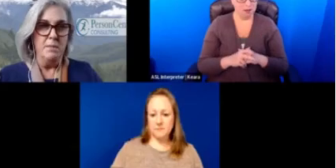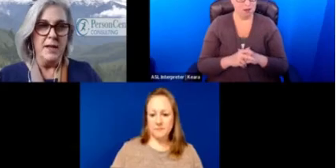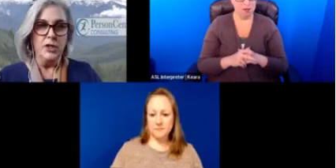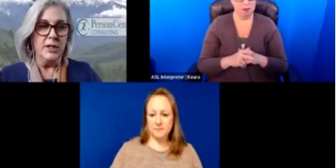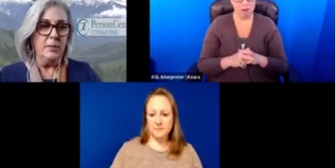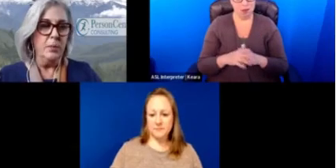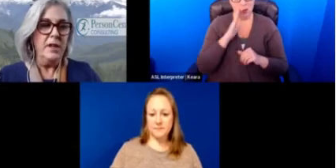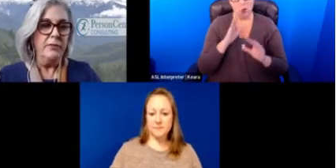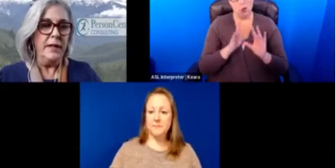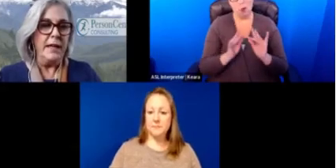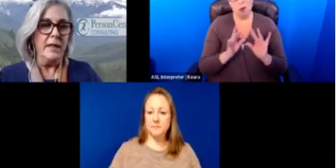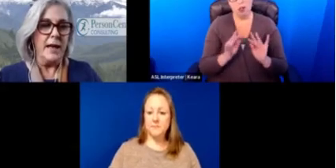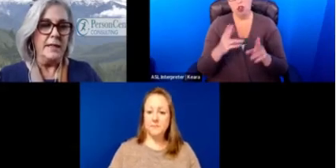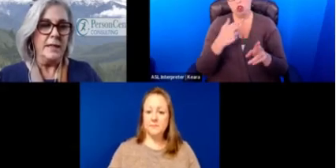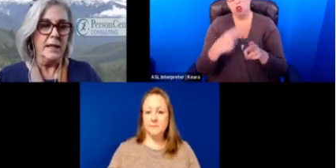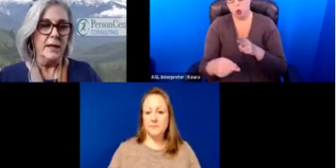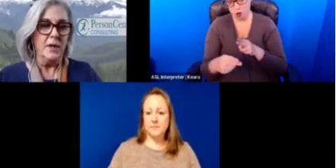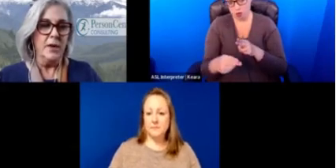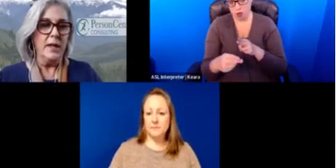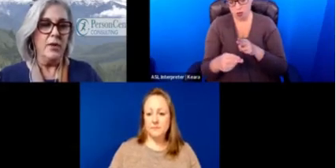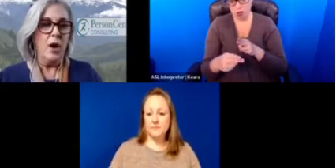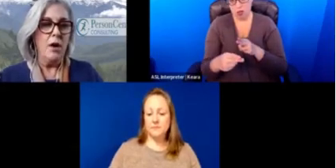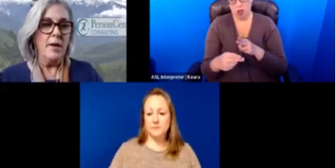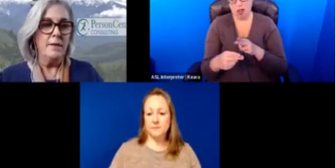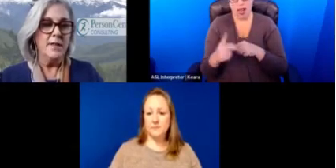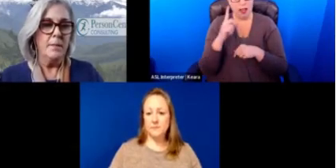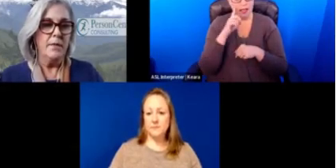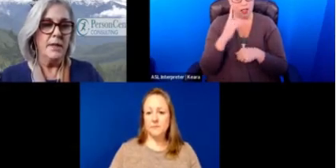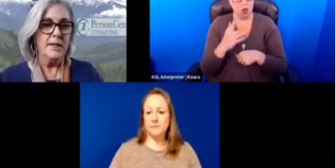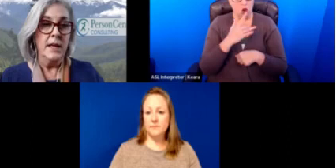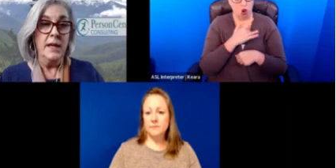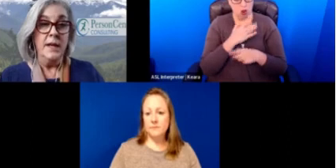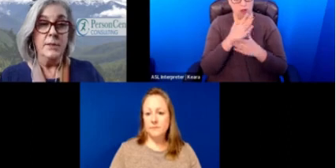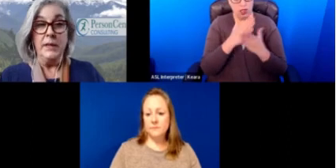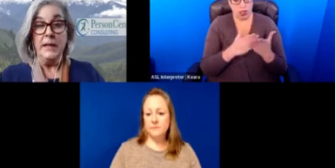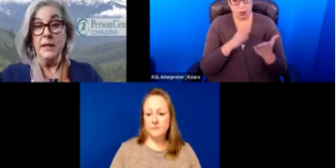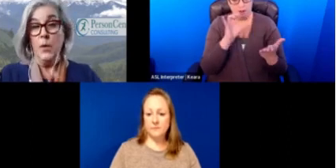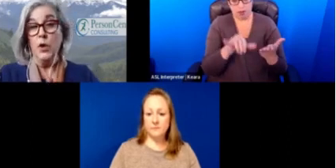So what we'll really be talking about today is, you'll hear some terrific examples about